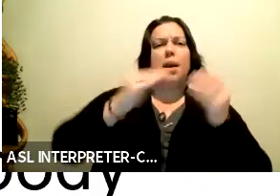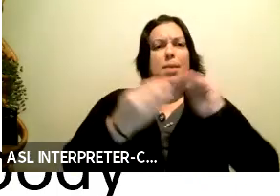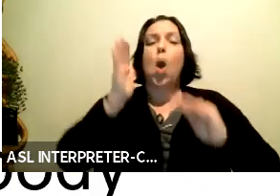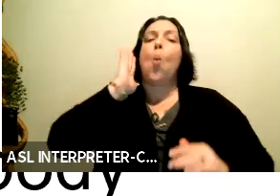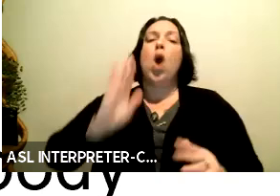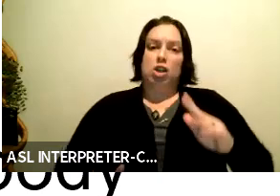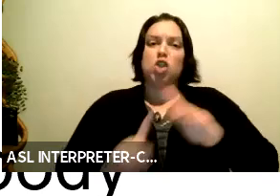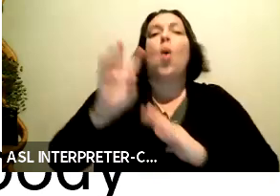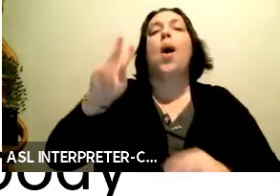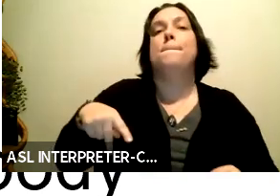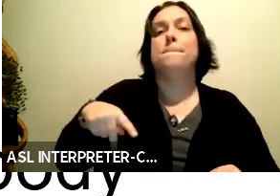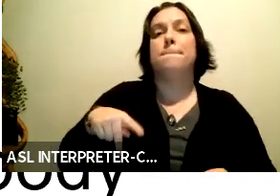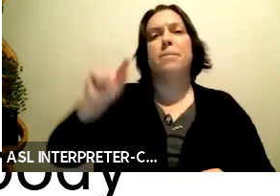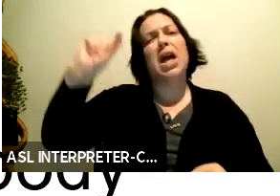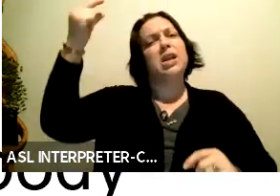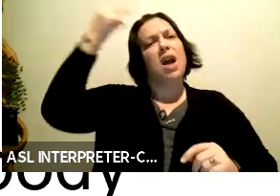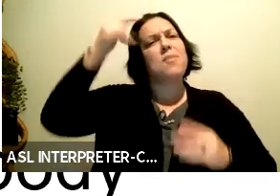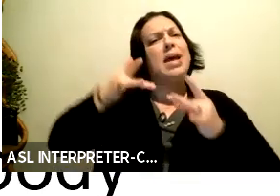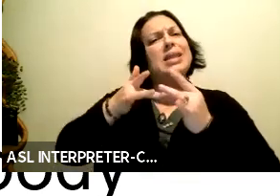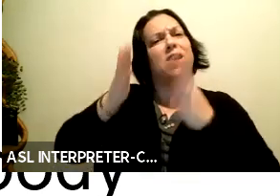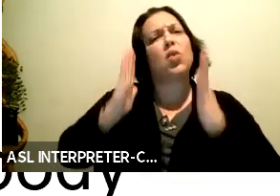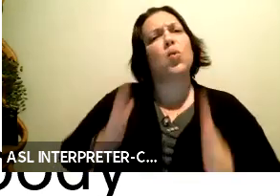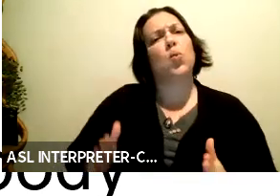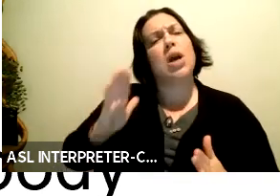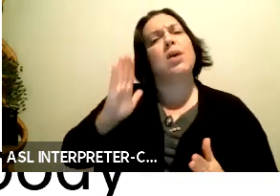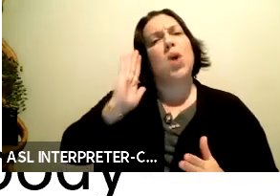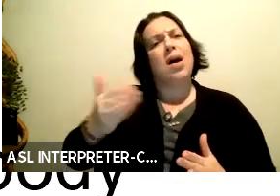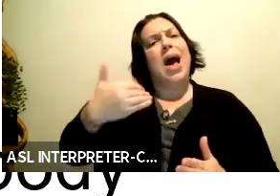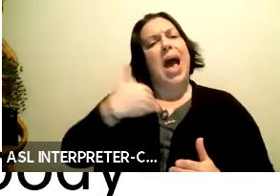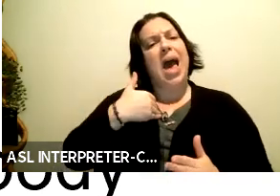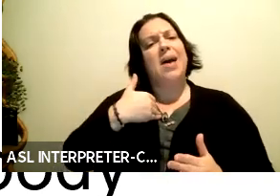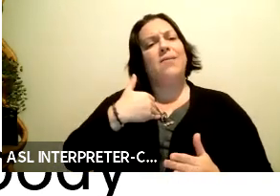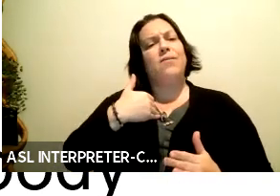leaders will assume roles and responsibilities that may not have been spelled out quite that